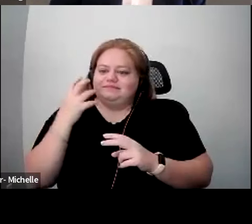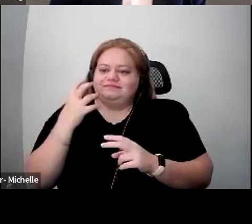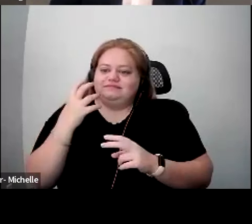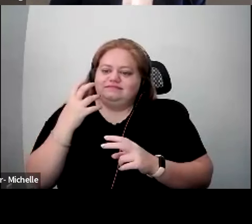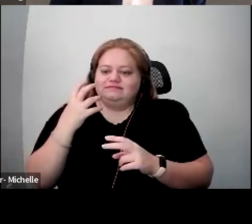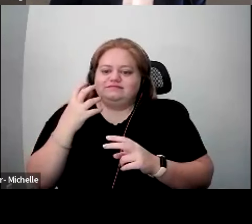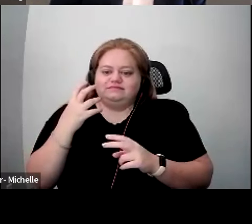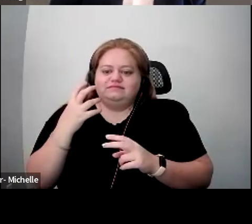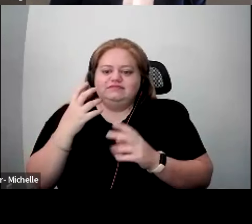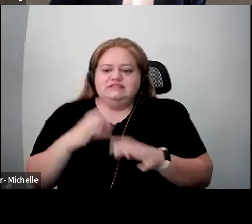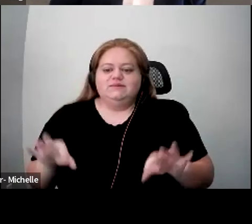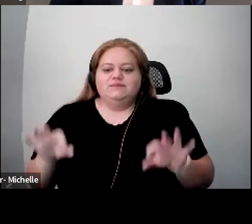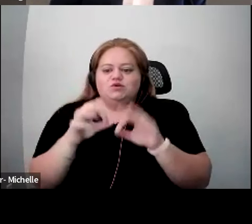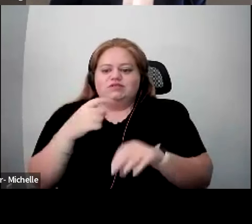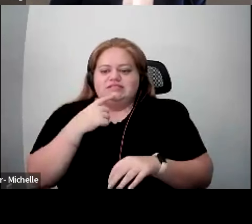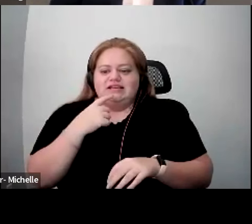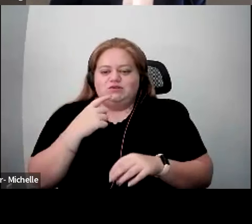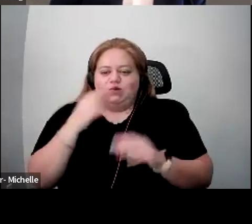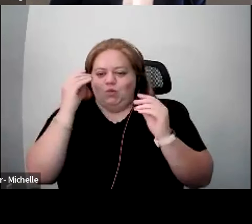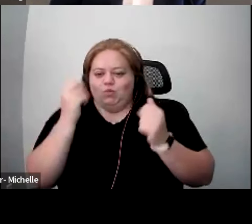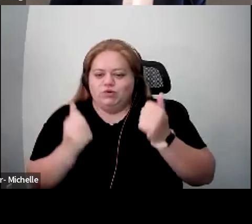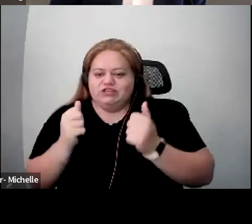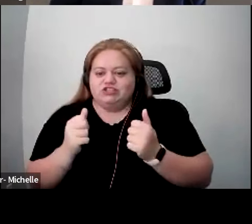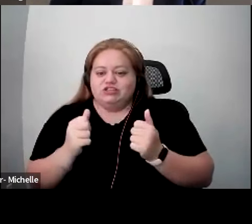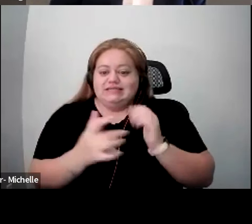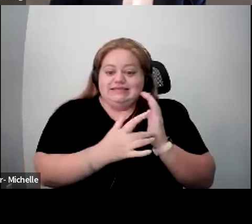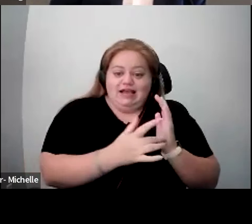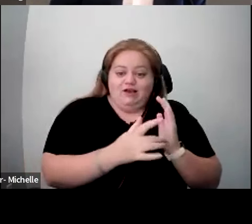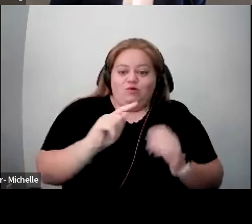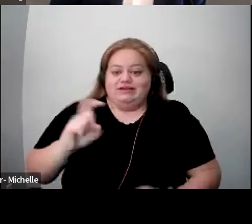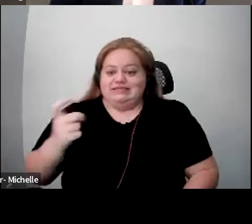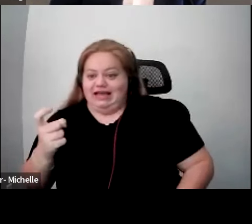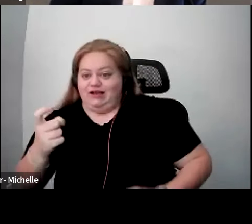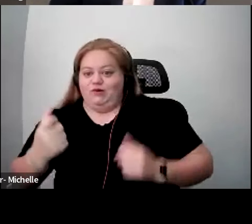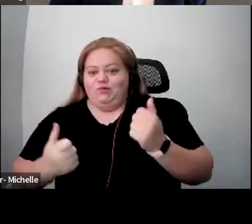So stay on your toes about which TeX we're mentioning when you hear that sound.